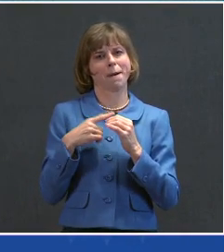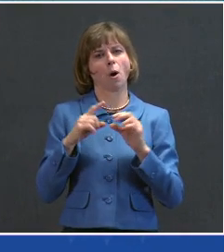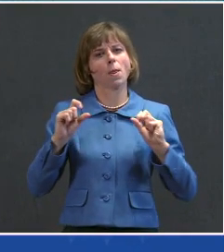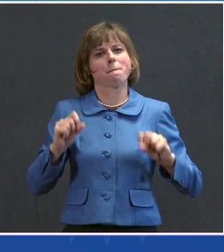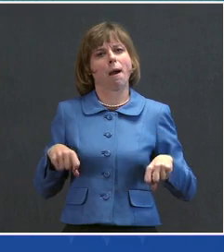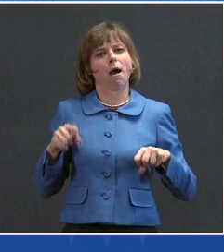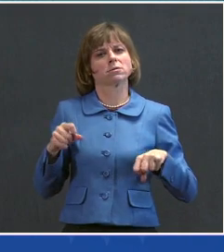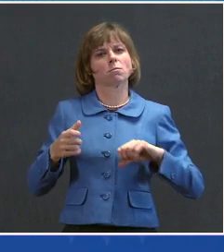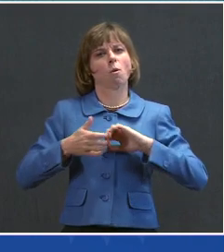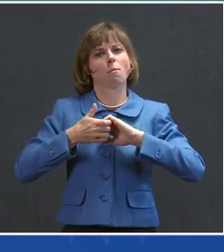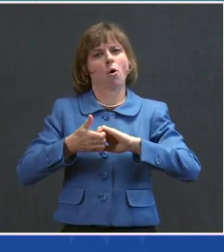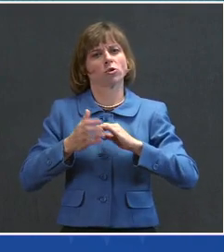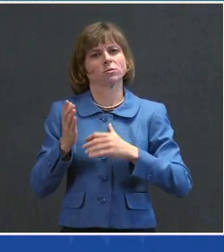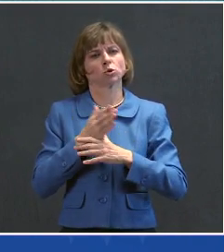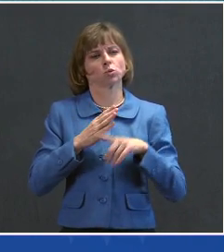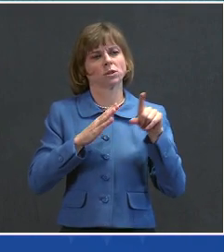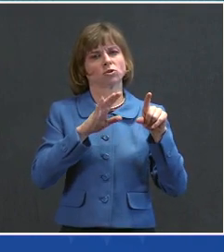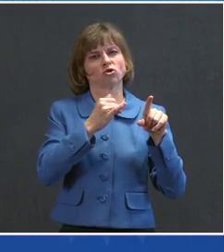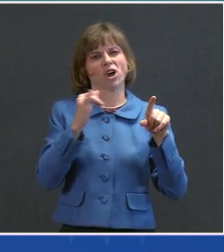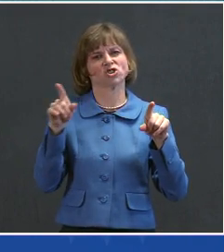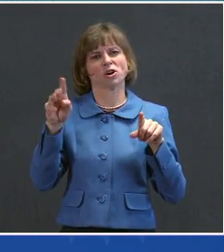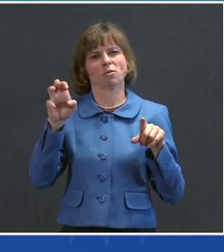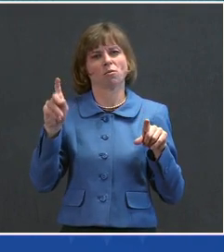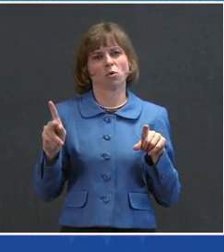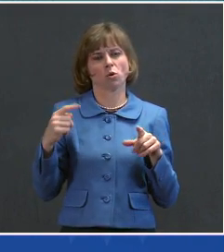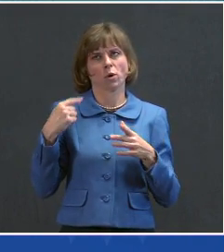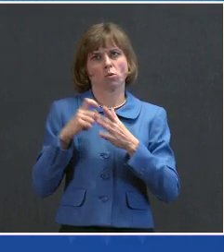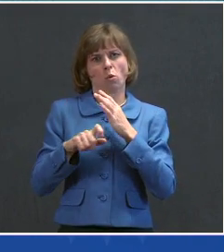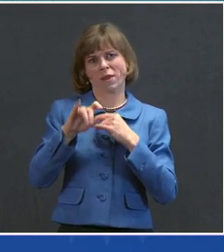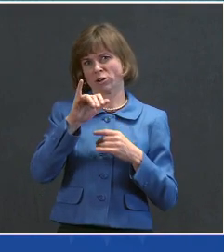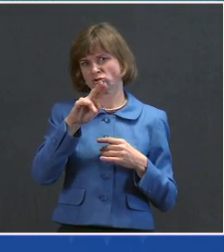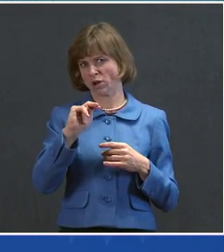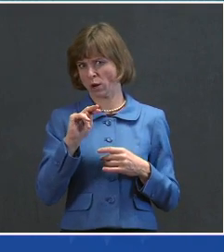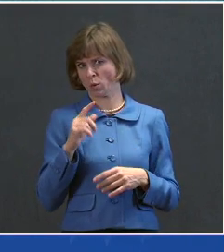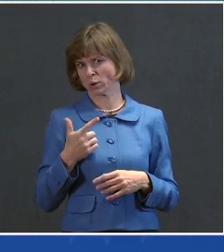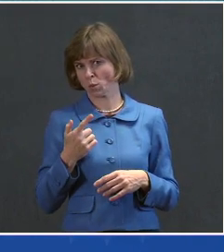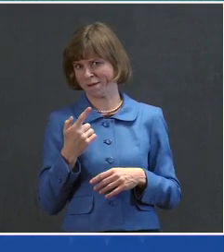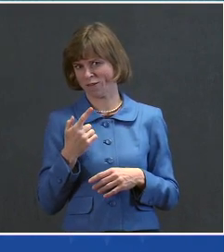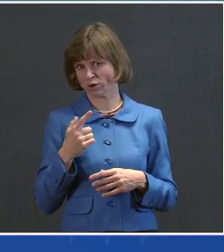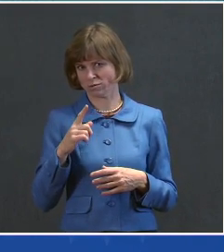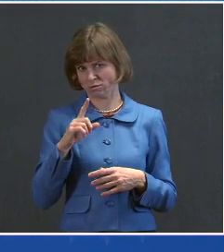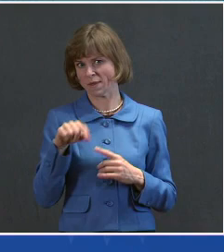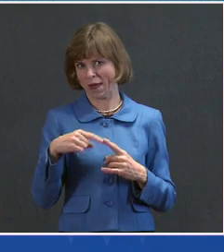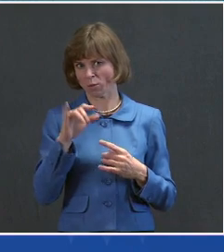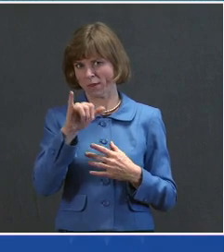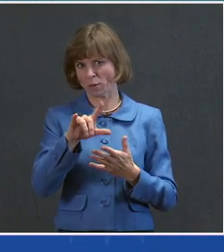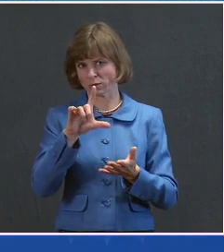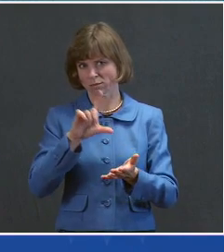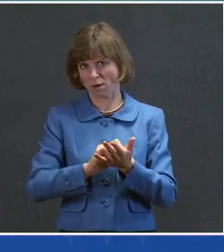for manufacturing, on January 21st. That was when it published. So -- and my understanding is that talks